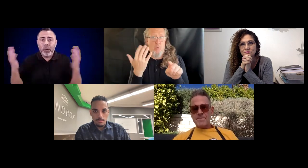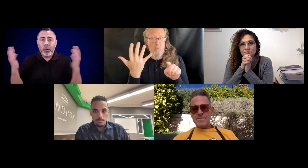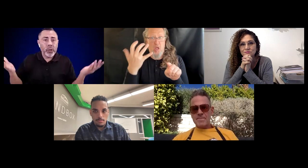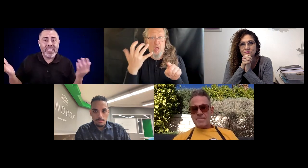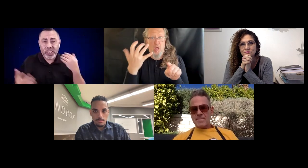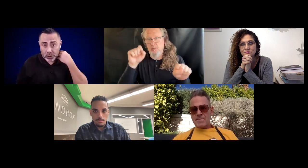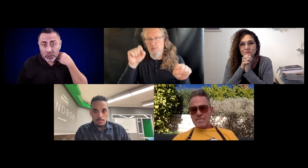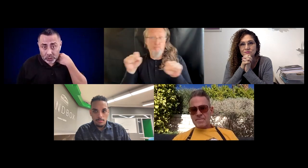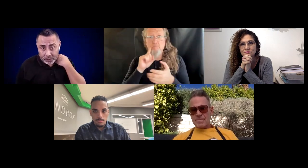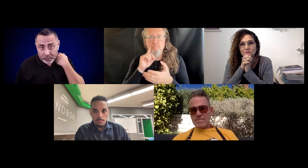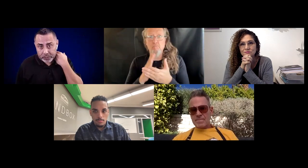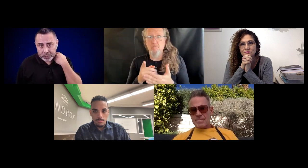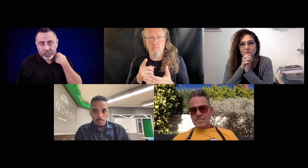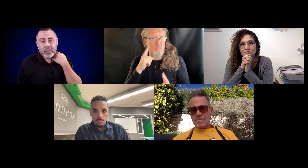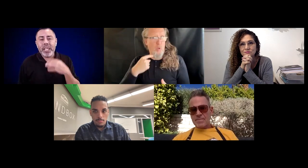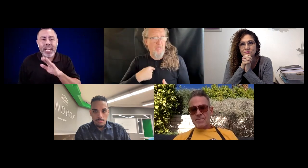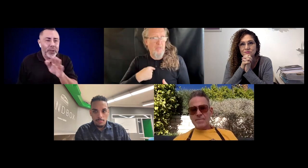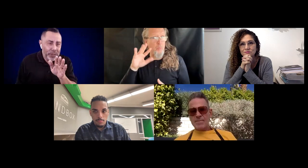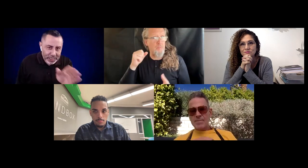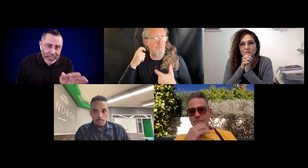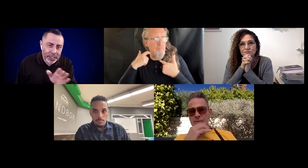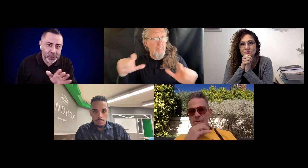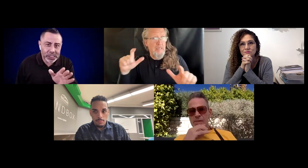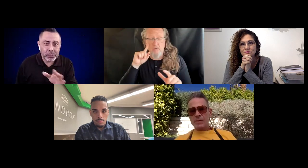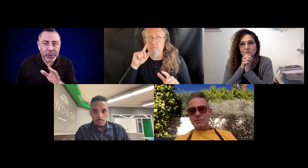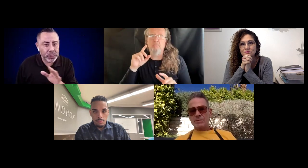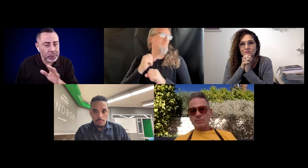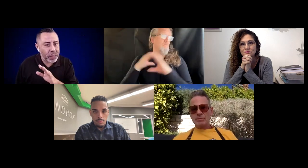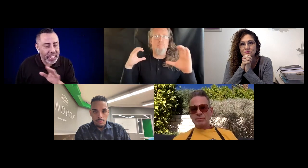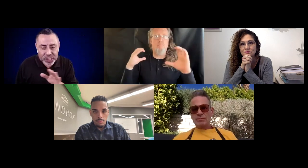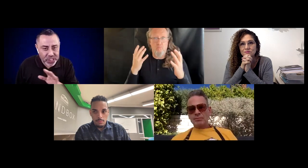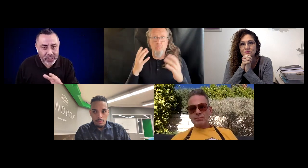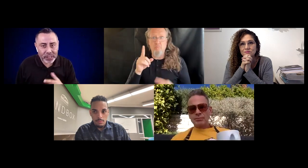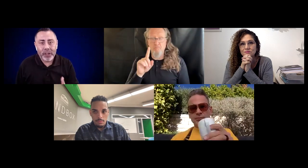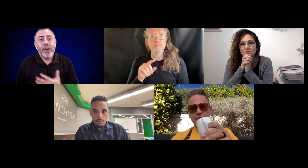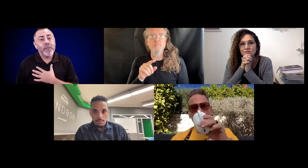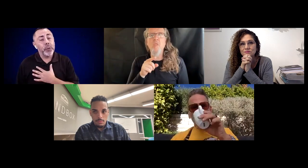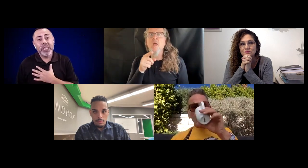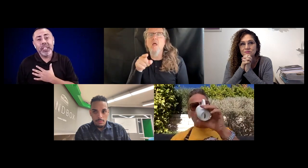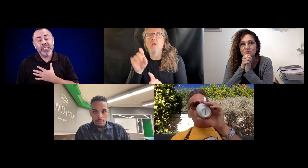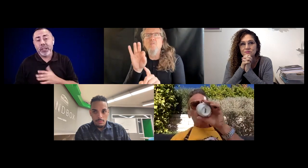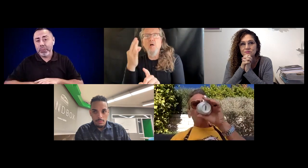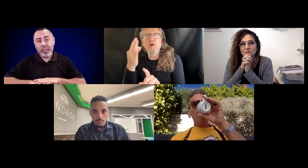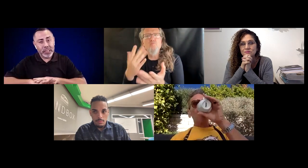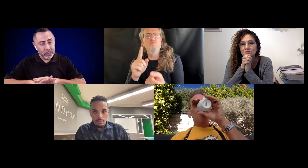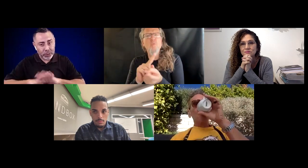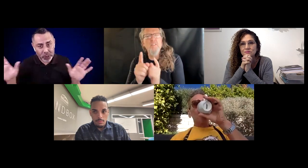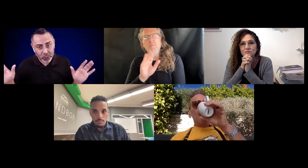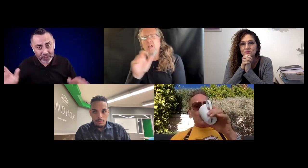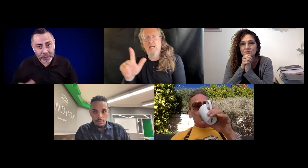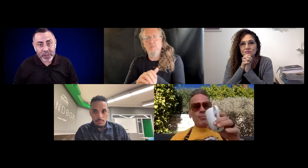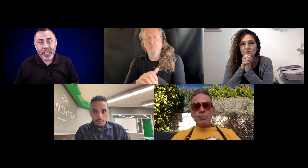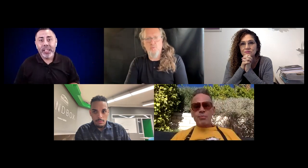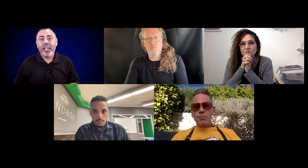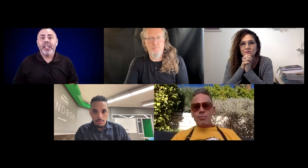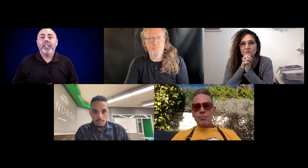They both are identical right now. Here's what's gonna be really mind shattering for me, this completely blew me away.